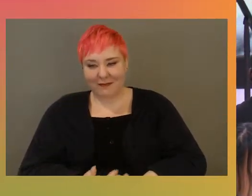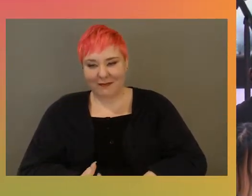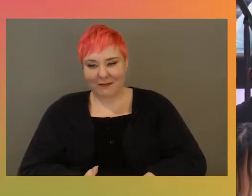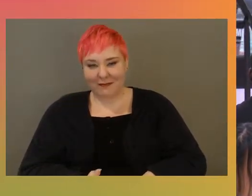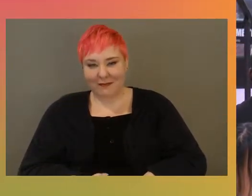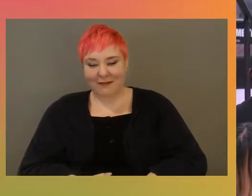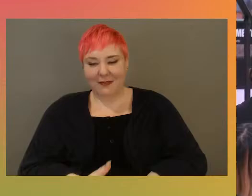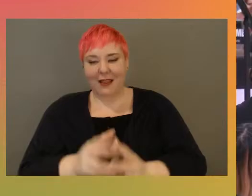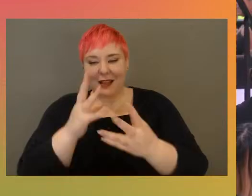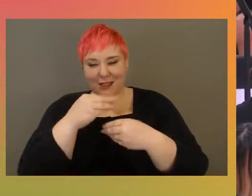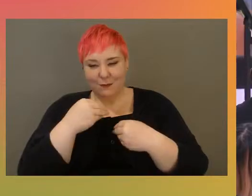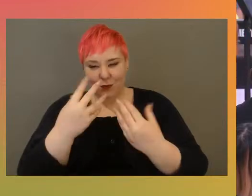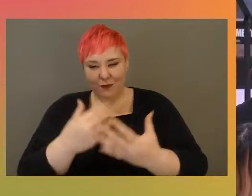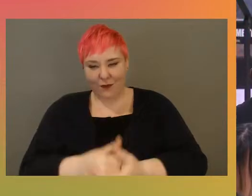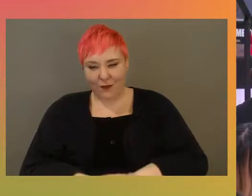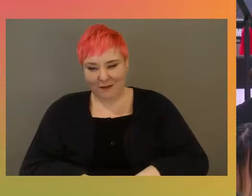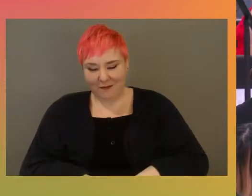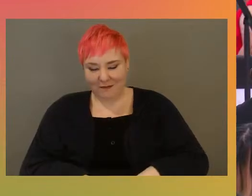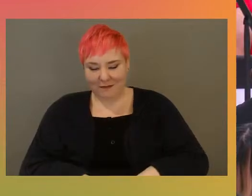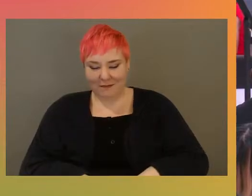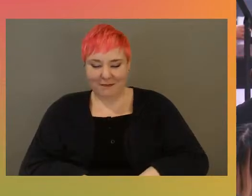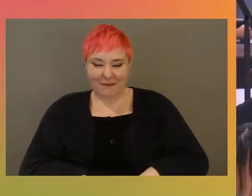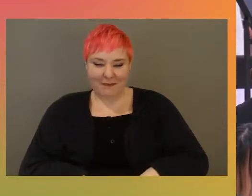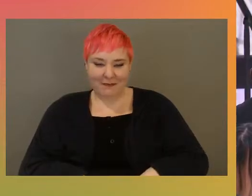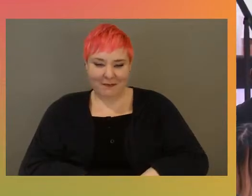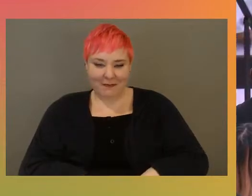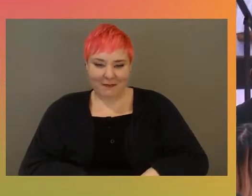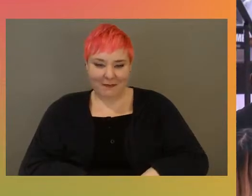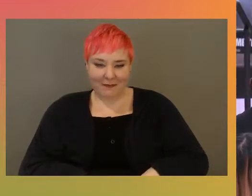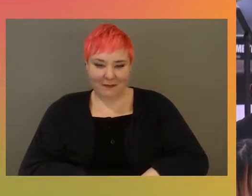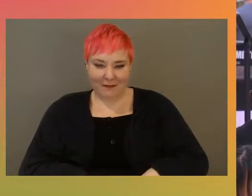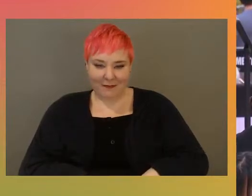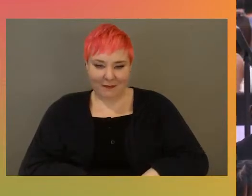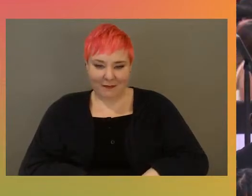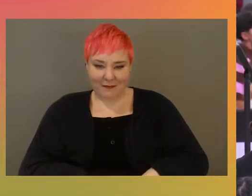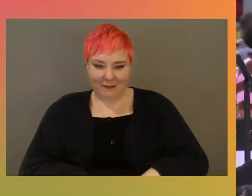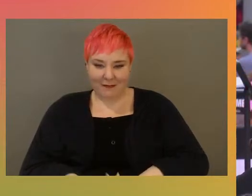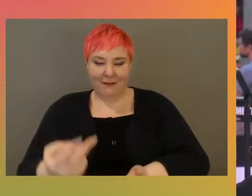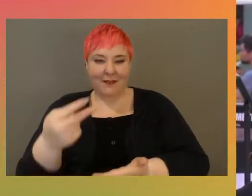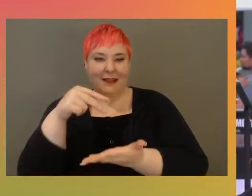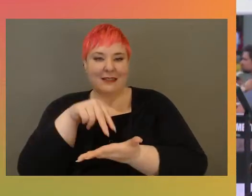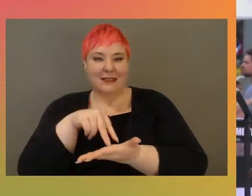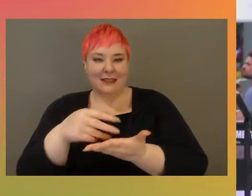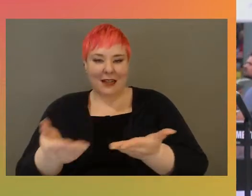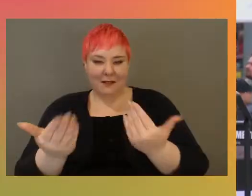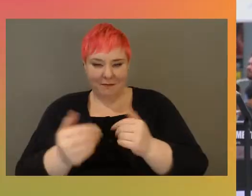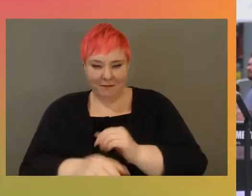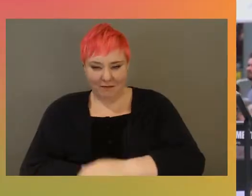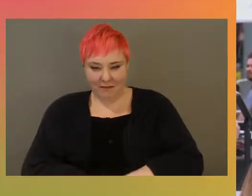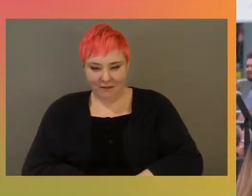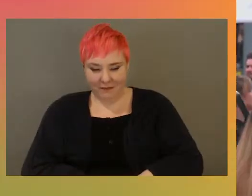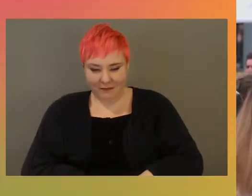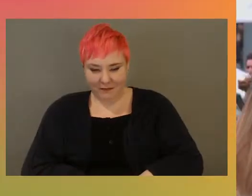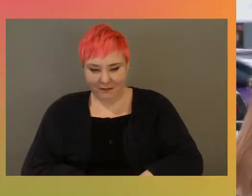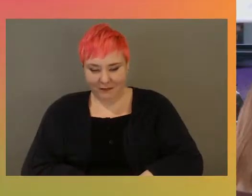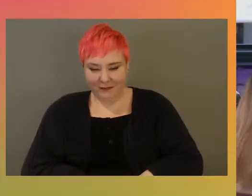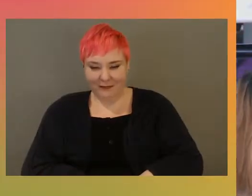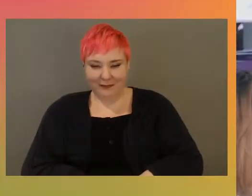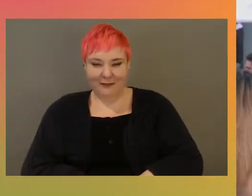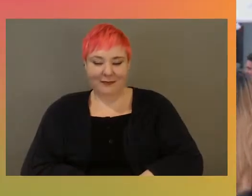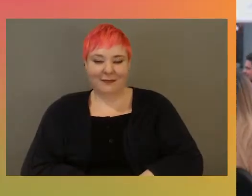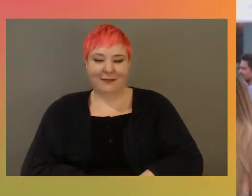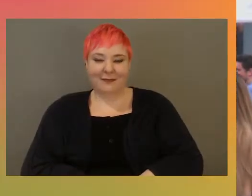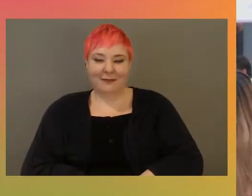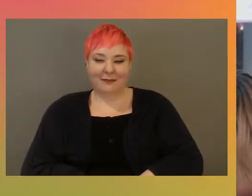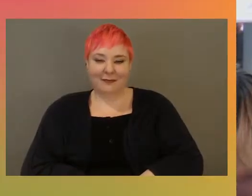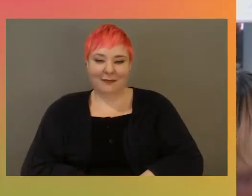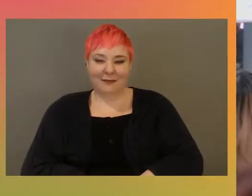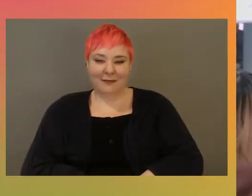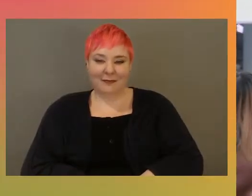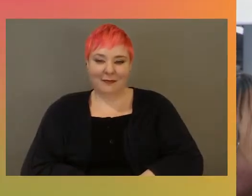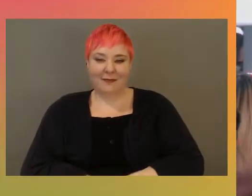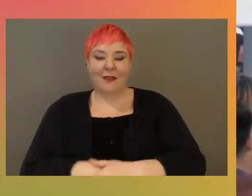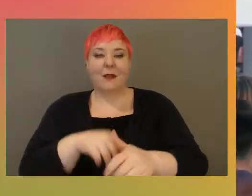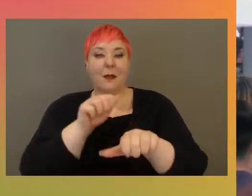NOT SEPARATENESS.